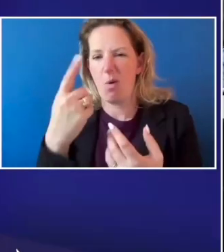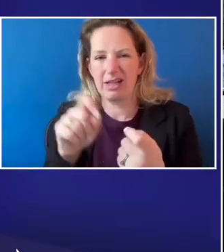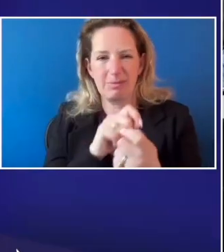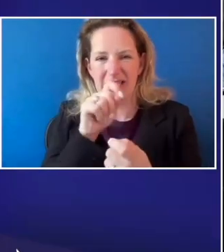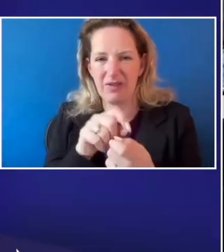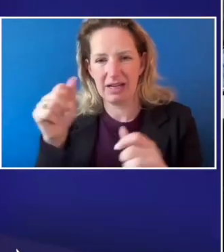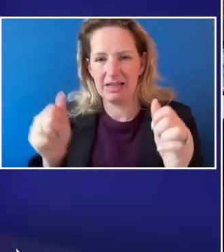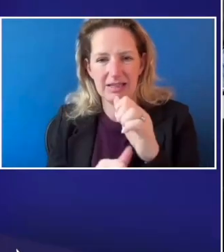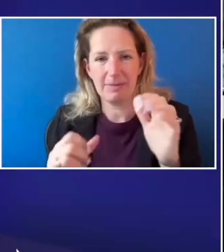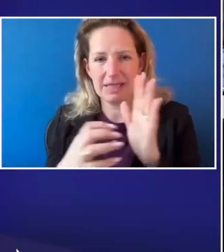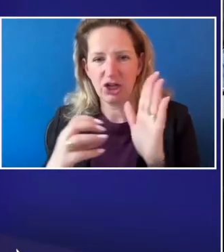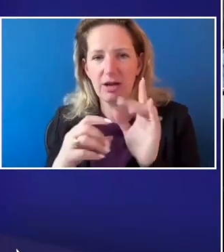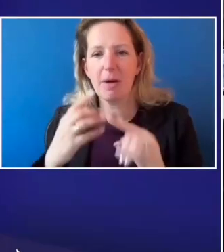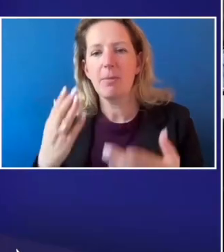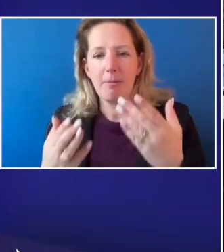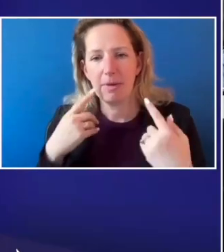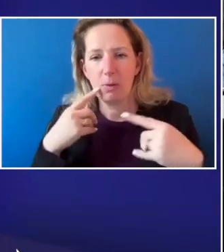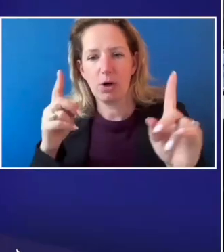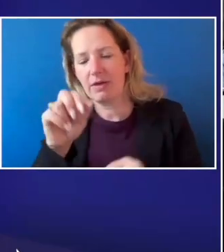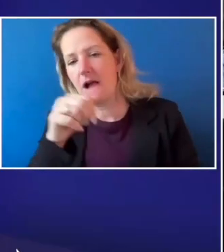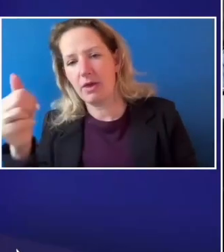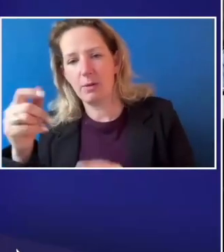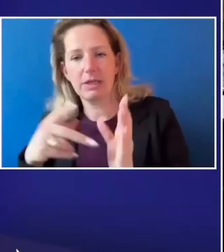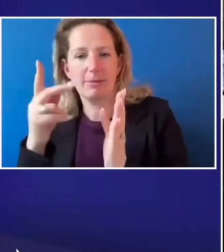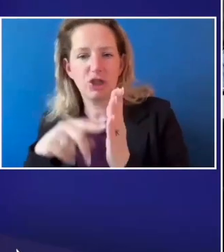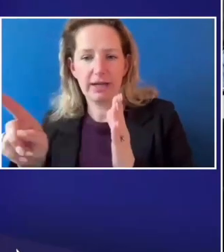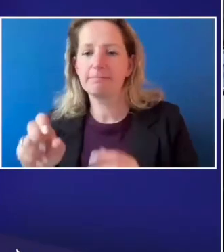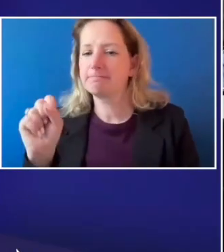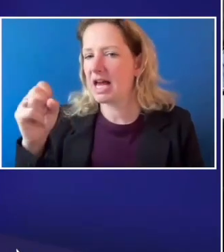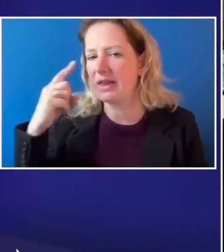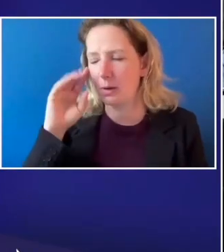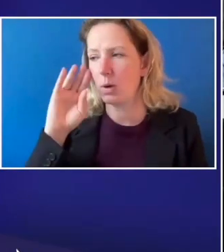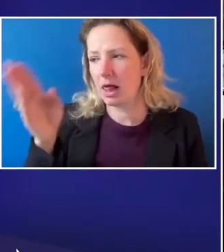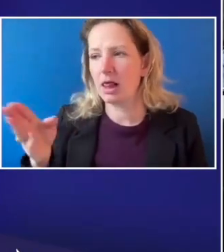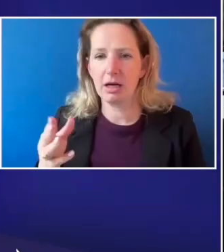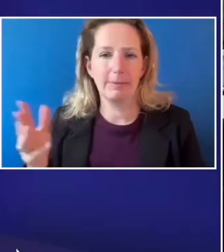think it probably works in the other one. I would want to double check. Yeah, I think it does. I mean, you can obviously decide for yourself.